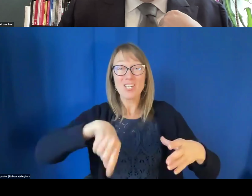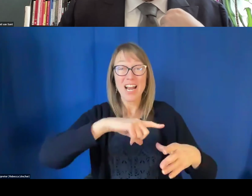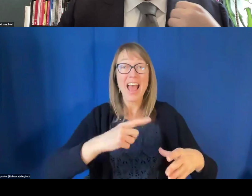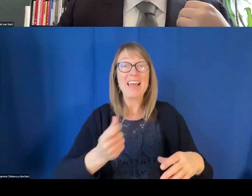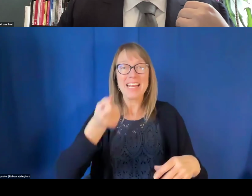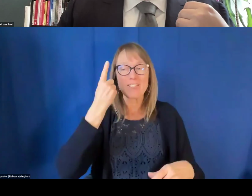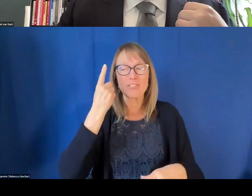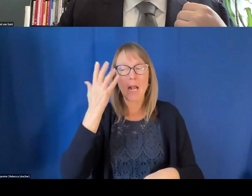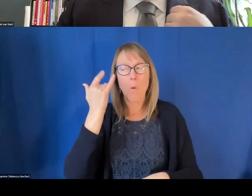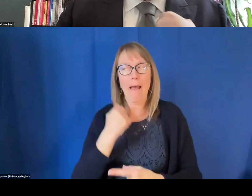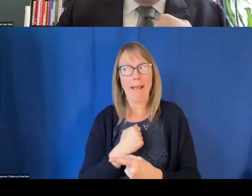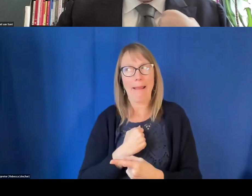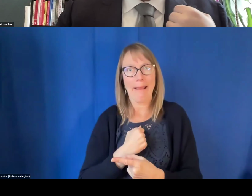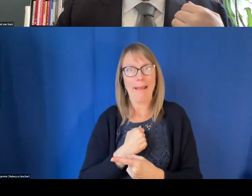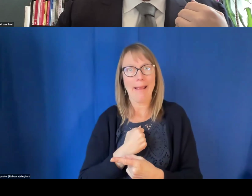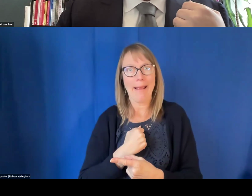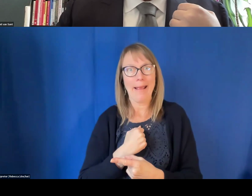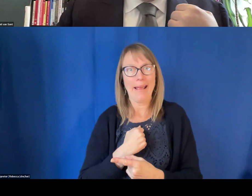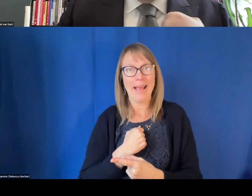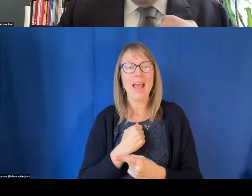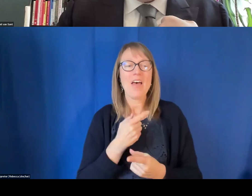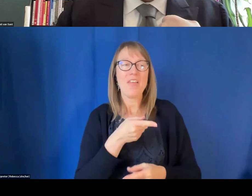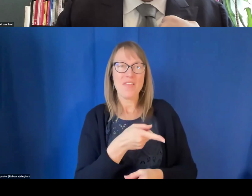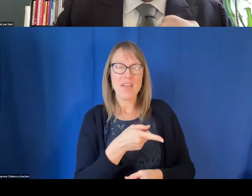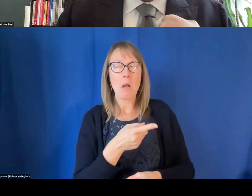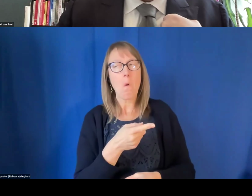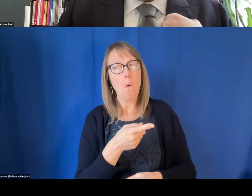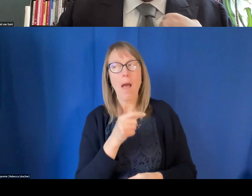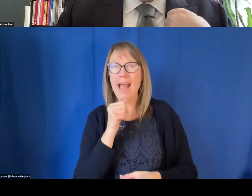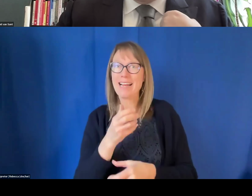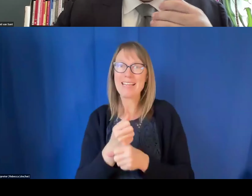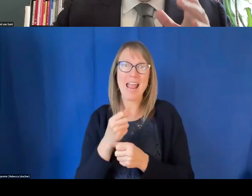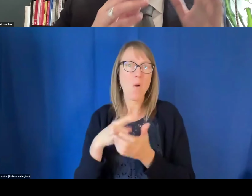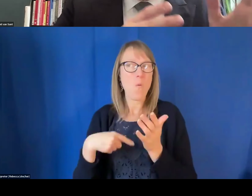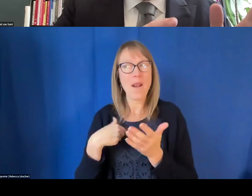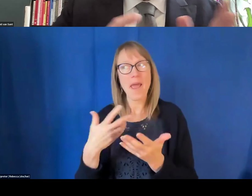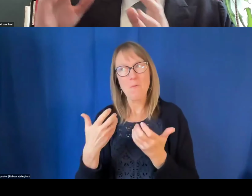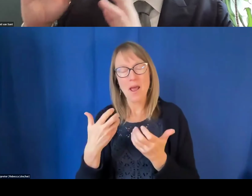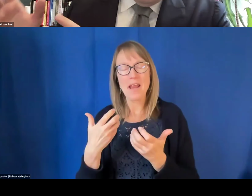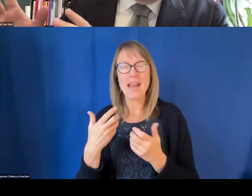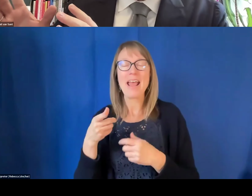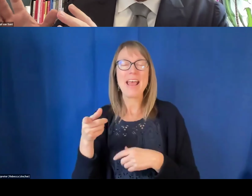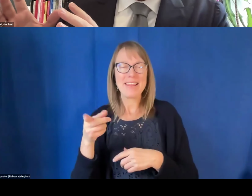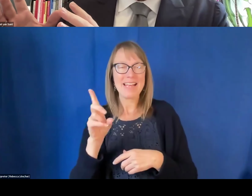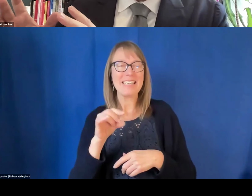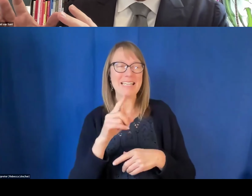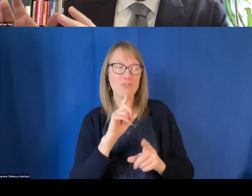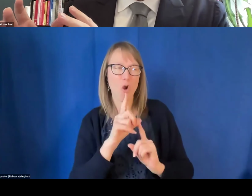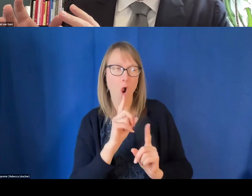what I wanted, but I was consulted. I know how they made the decision and instead of giving me this, I got this thing instead.